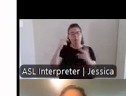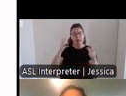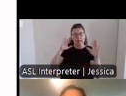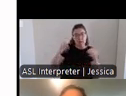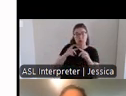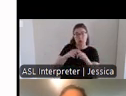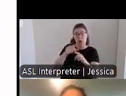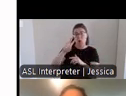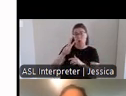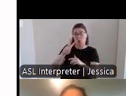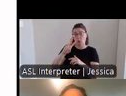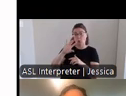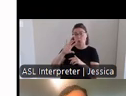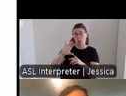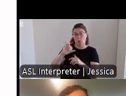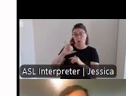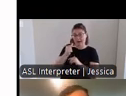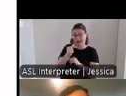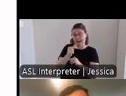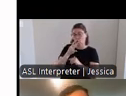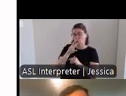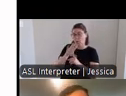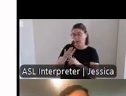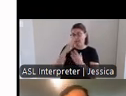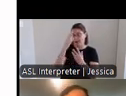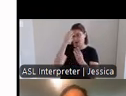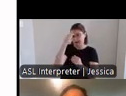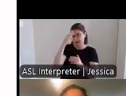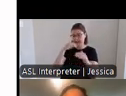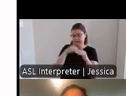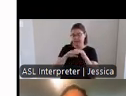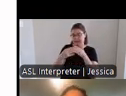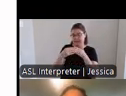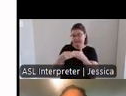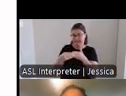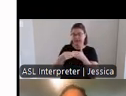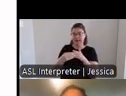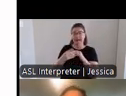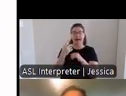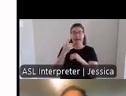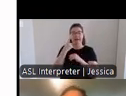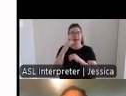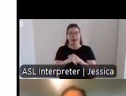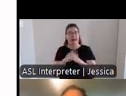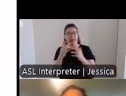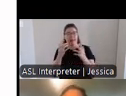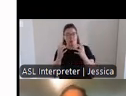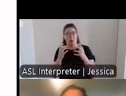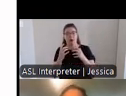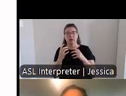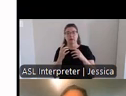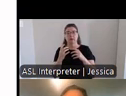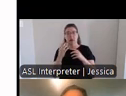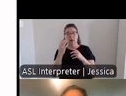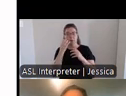on Web Content Accessibility Guidelines. And a lot of this, I think they wanted to have this session just because they noticed so many of their students